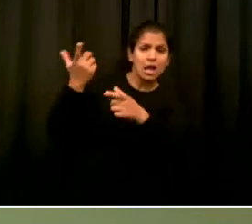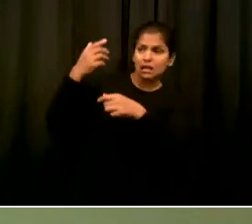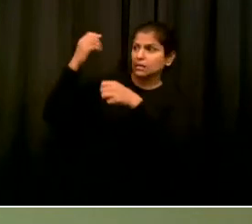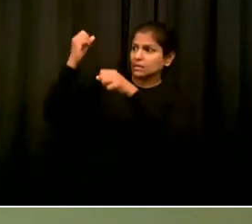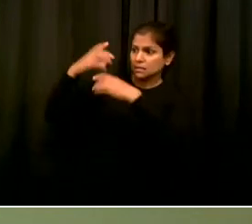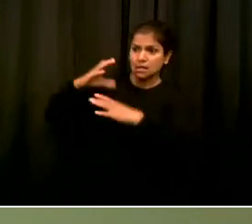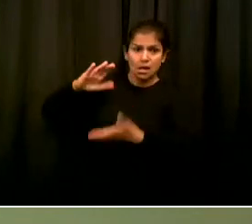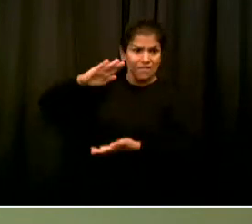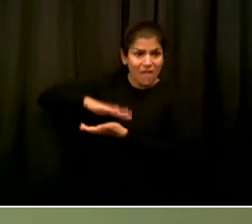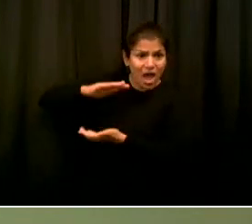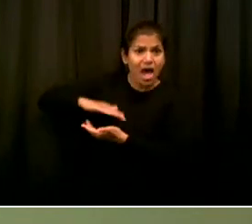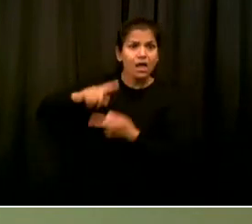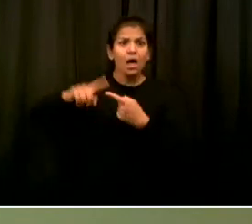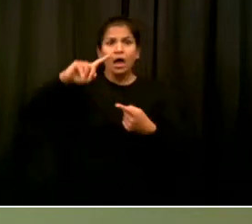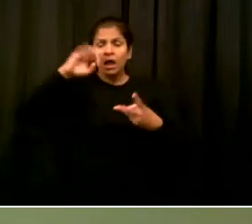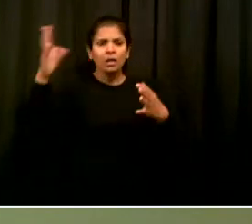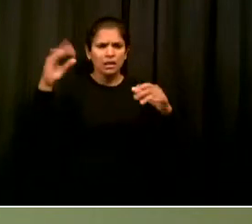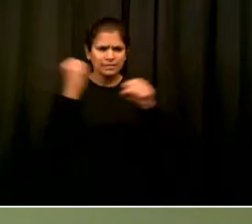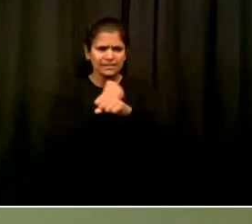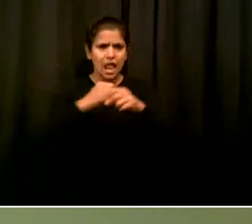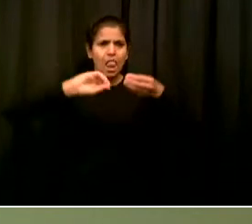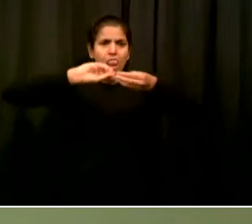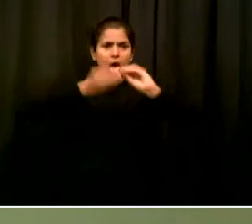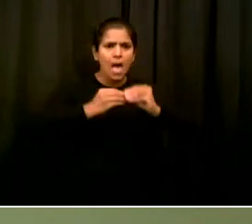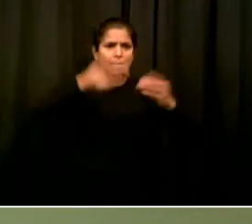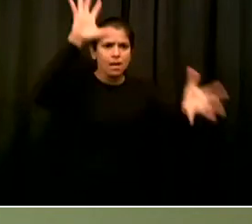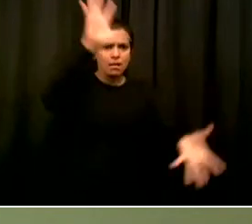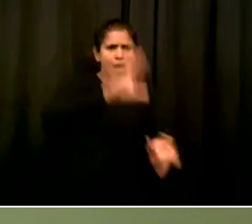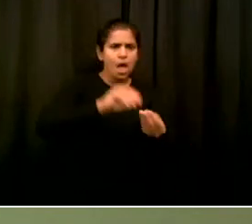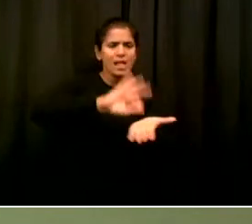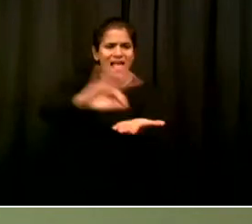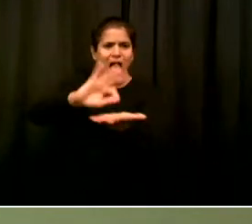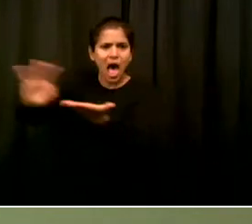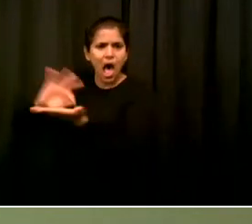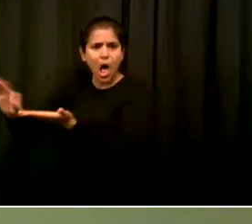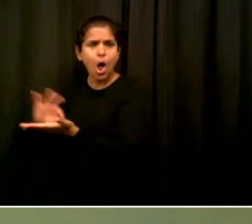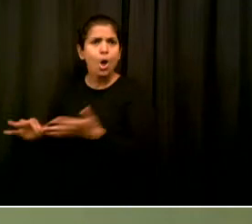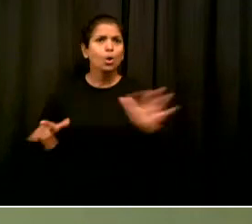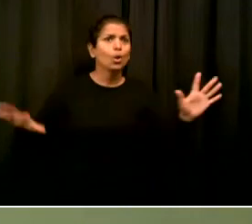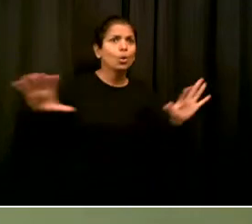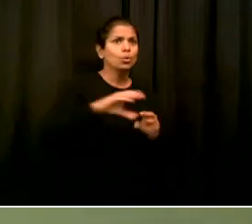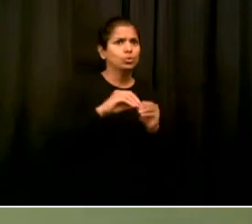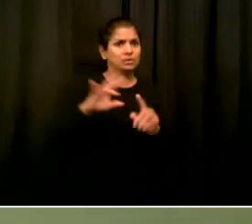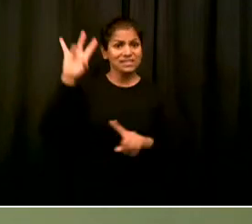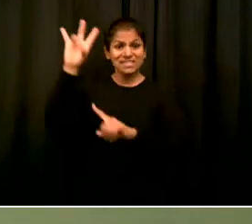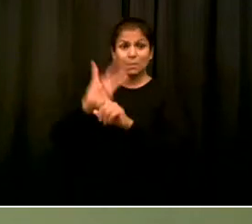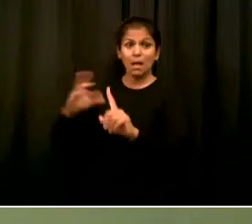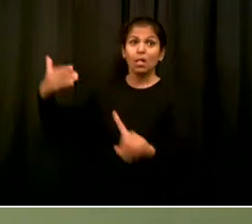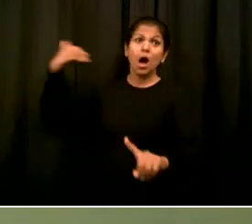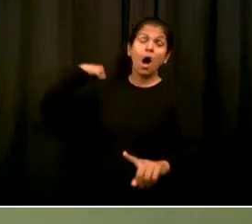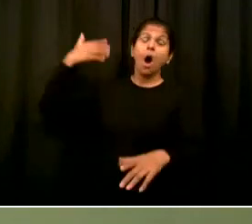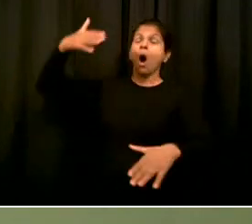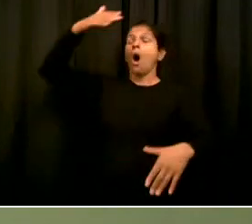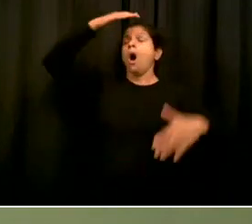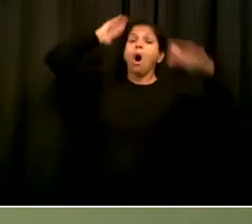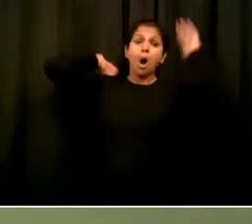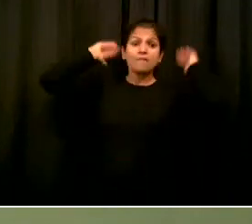MANAGE BED CAPACITY, ABOUT HOW TO MANAGE STAFFING ANVERY